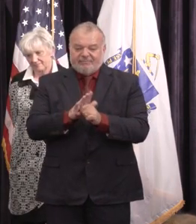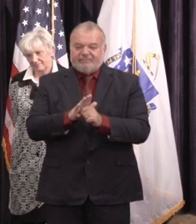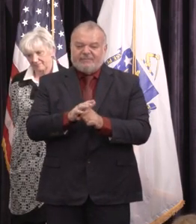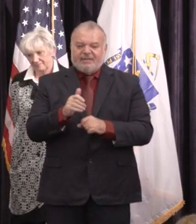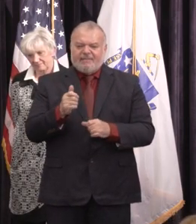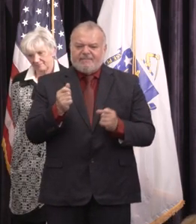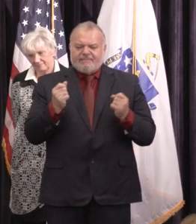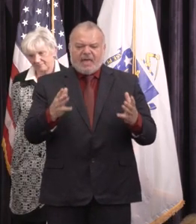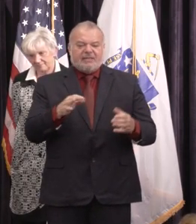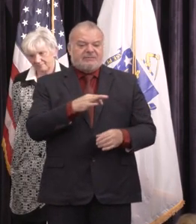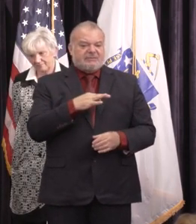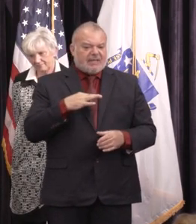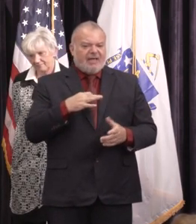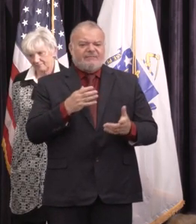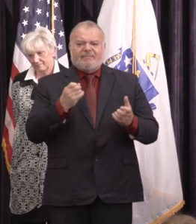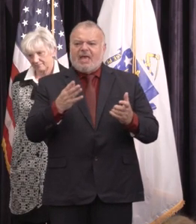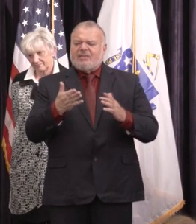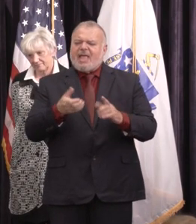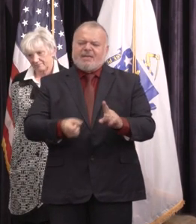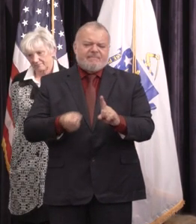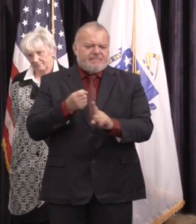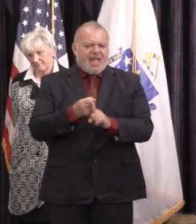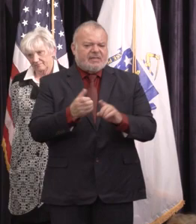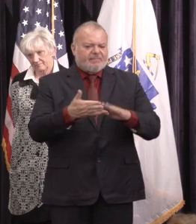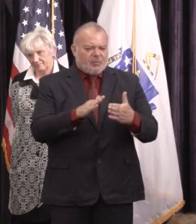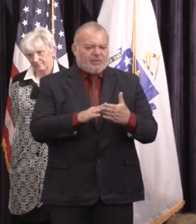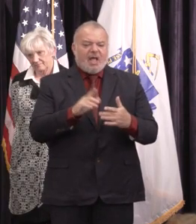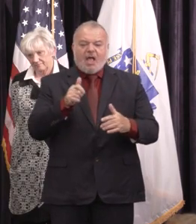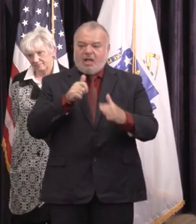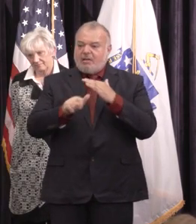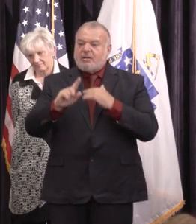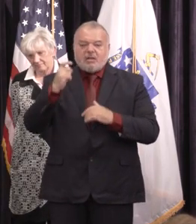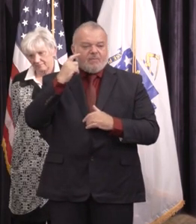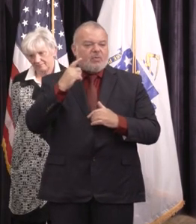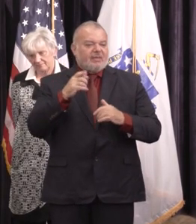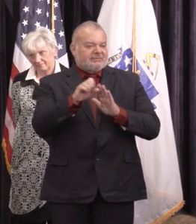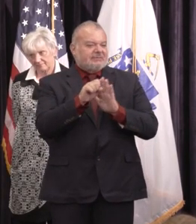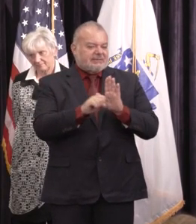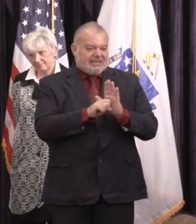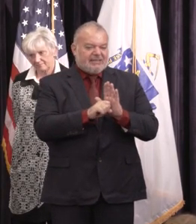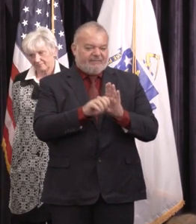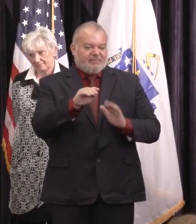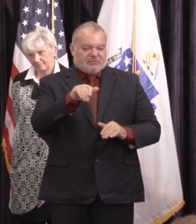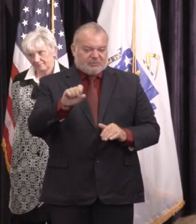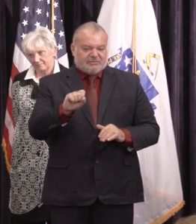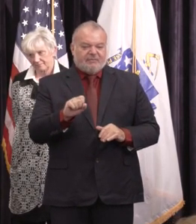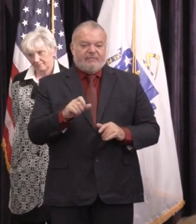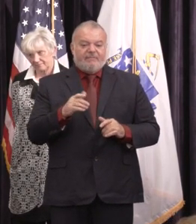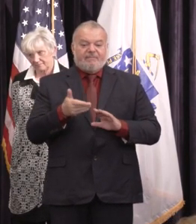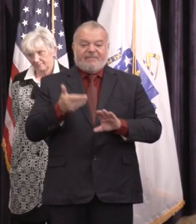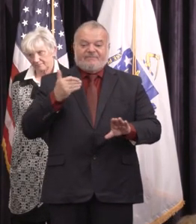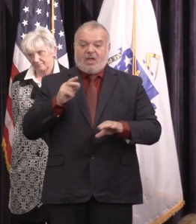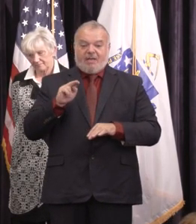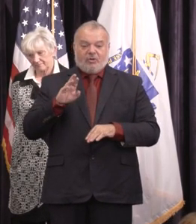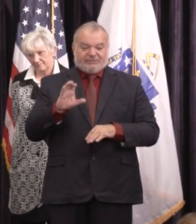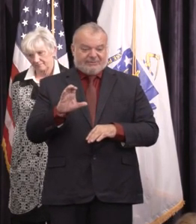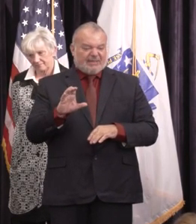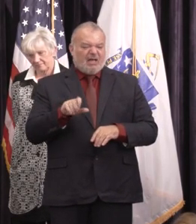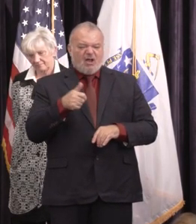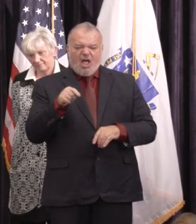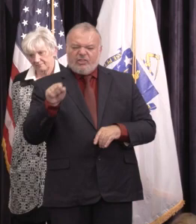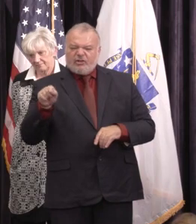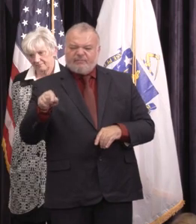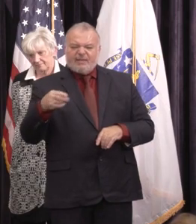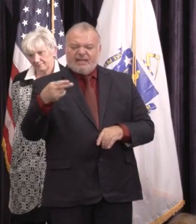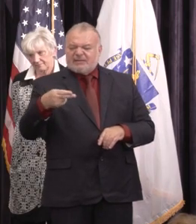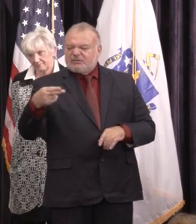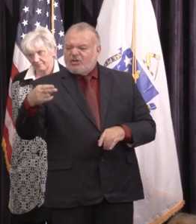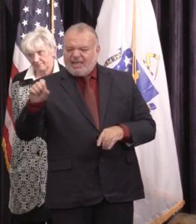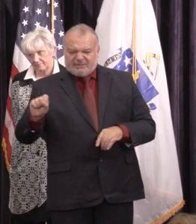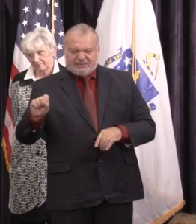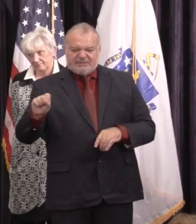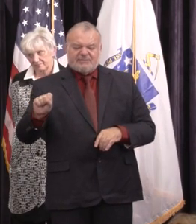across the commonwealth working in partnership with the former MRC and other agencies. On this